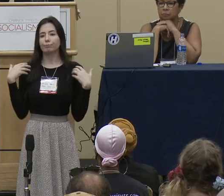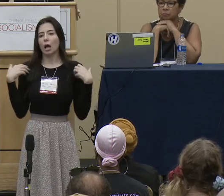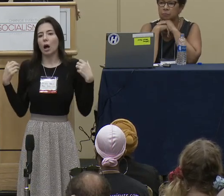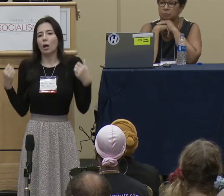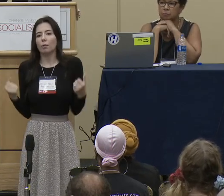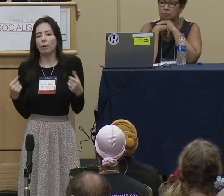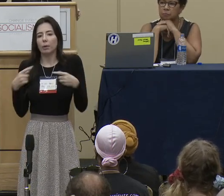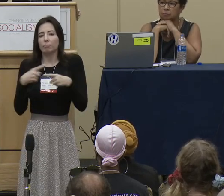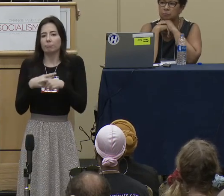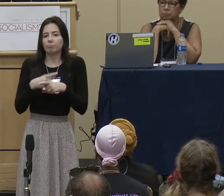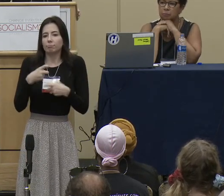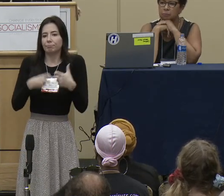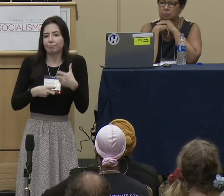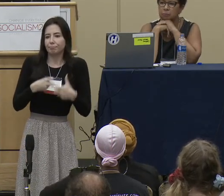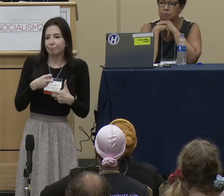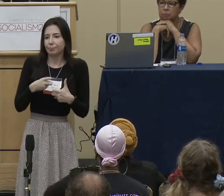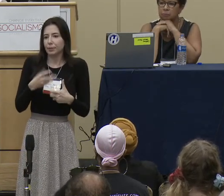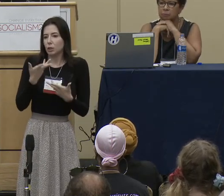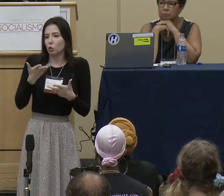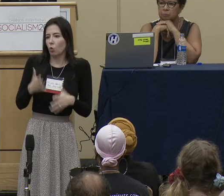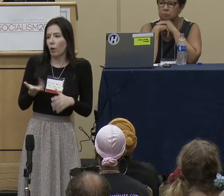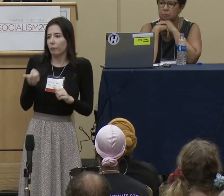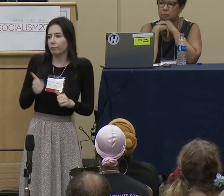people feel safe, especially the immunocompromised, from the